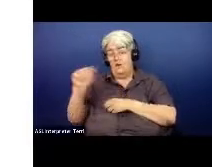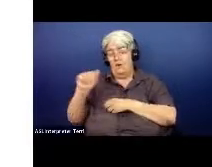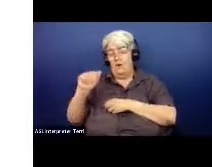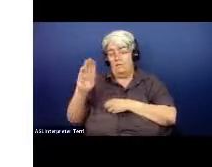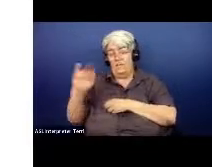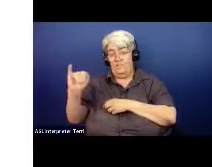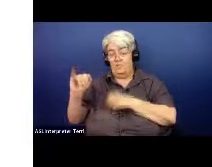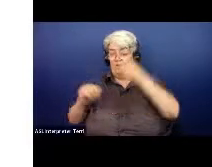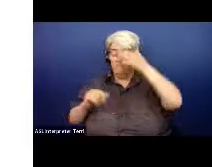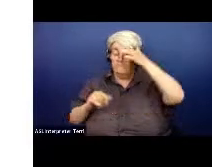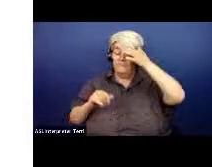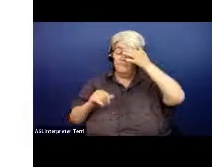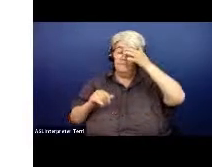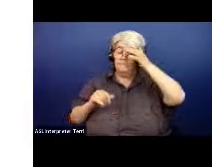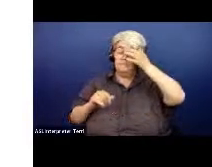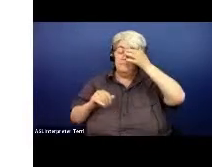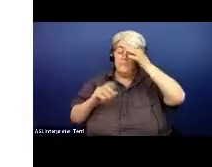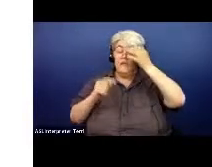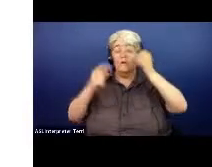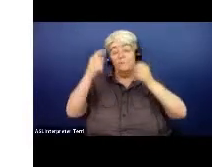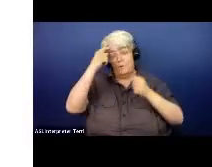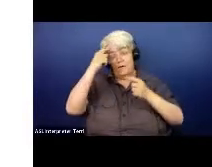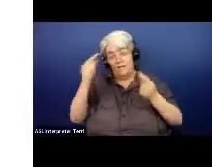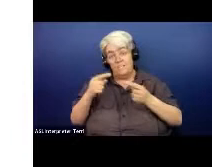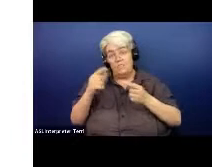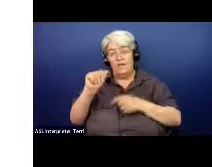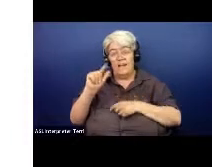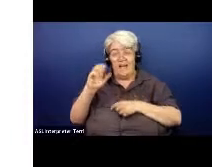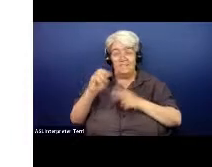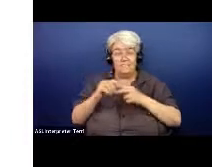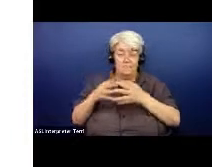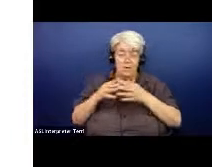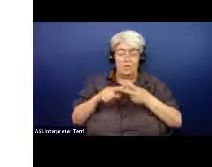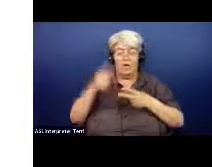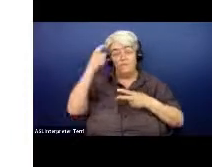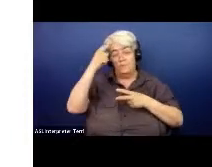all of the different groups. Through